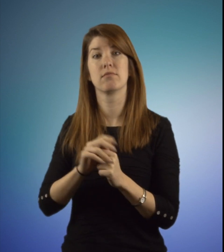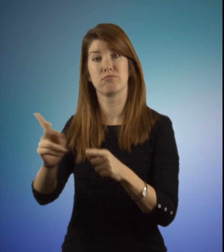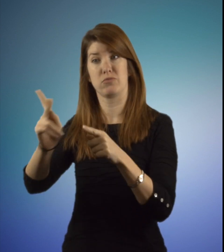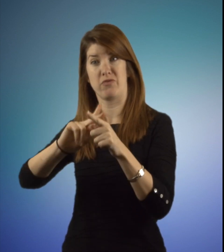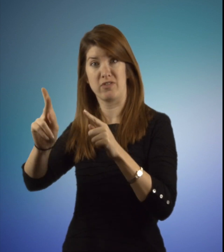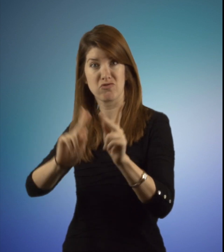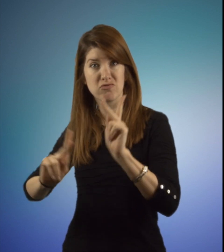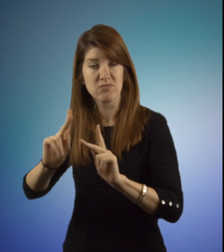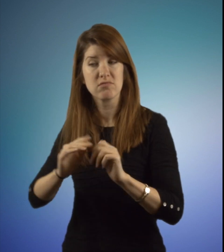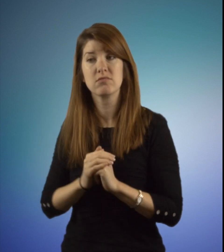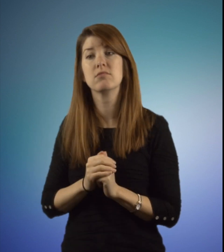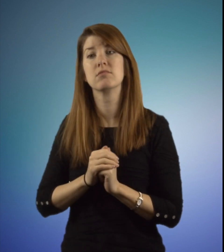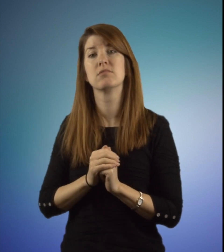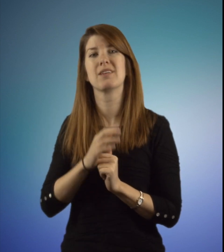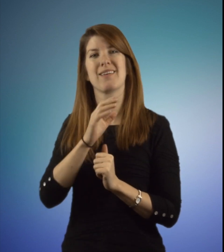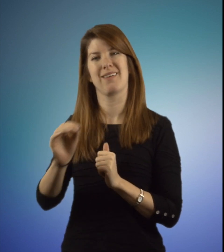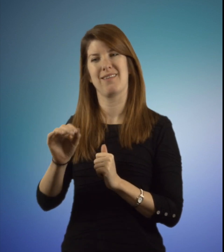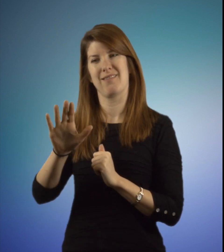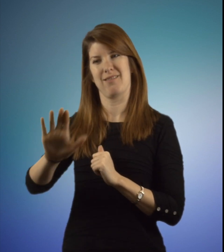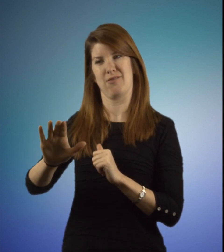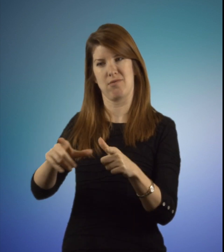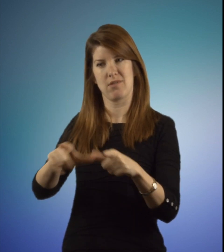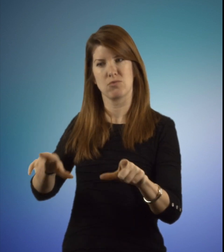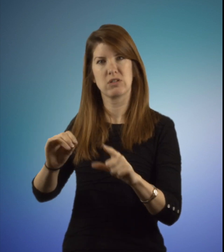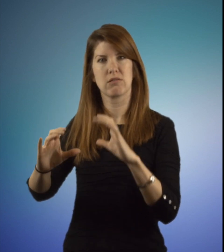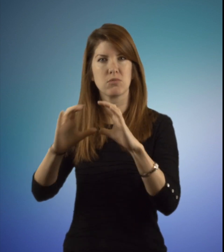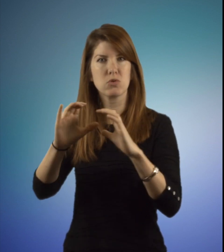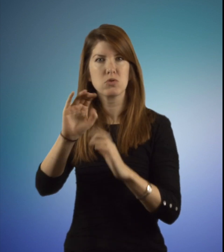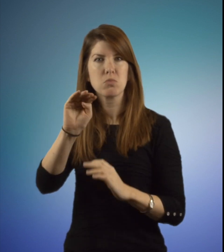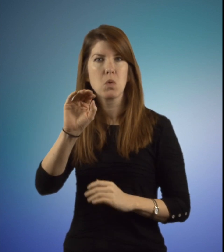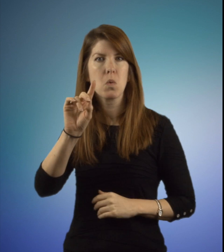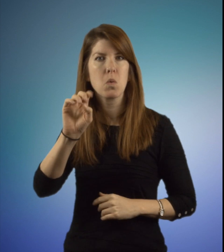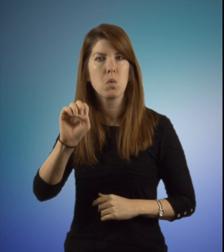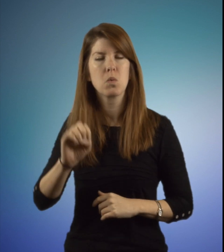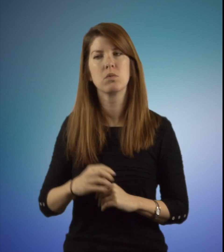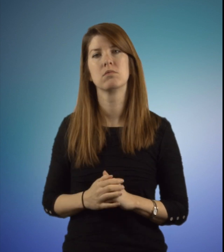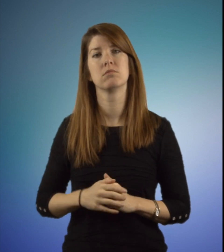professional personnel in the child's language and communication mode.